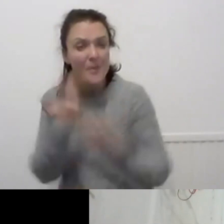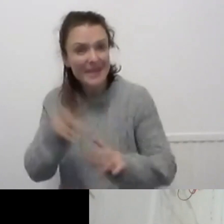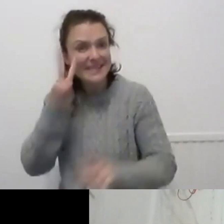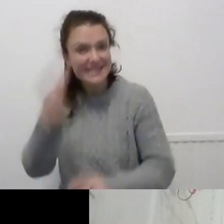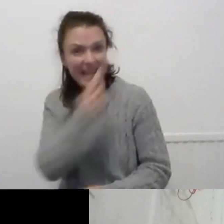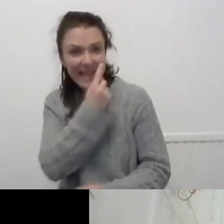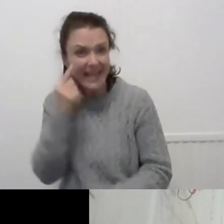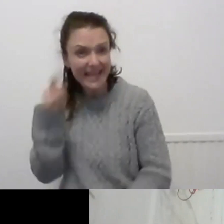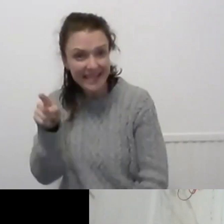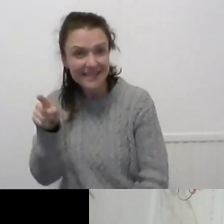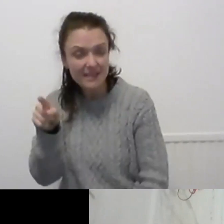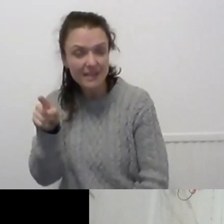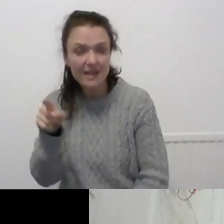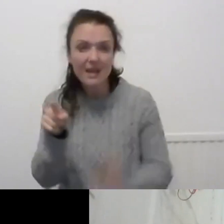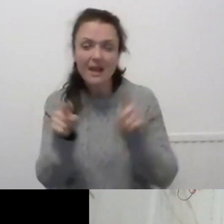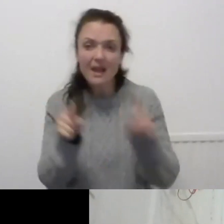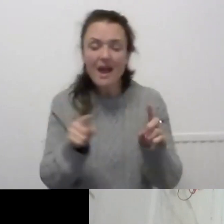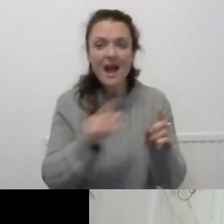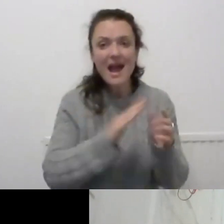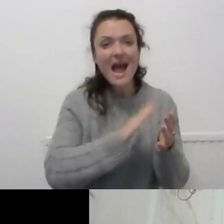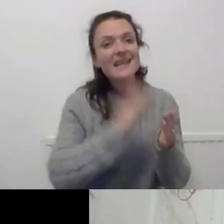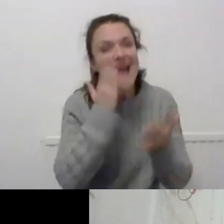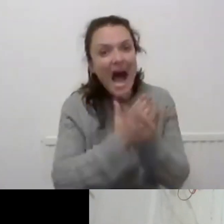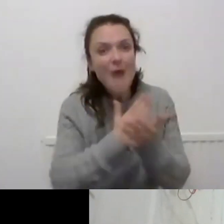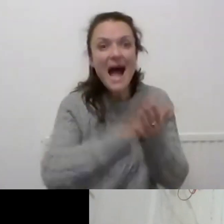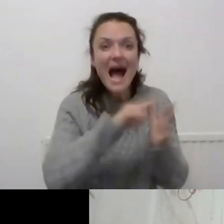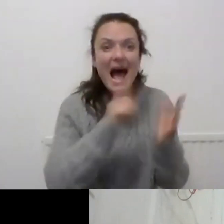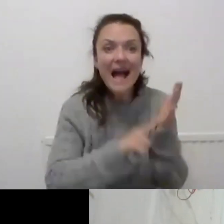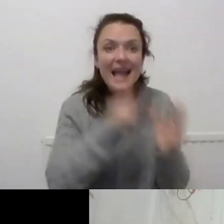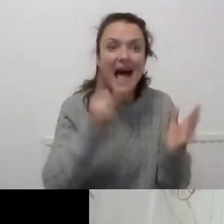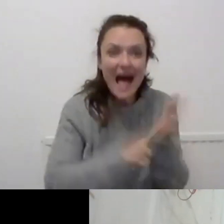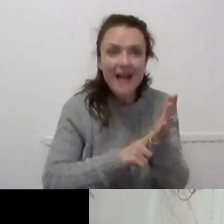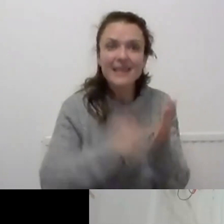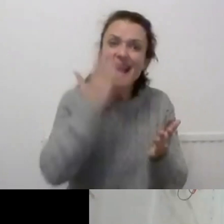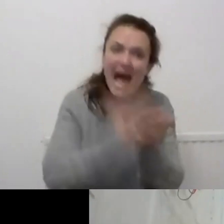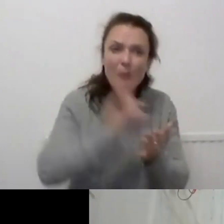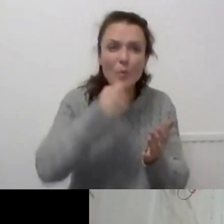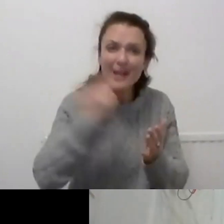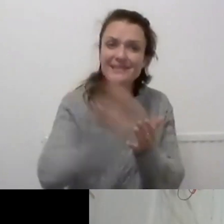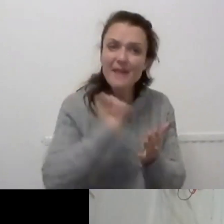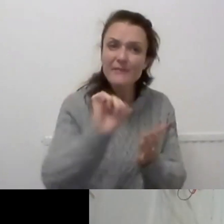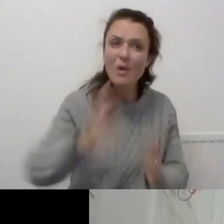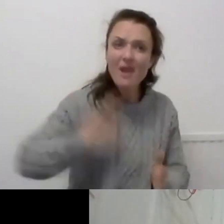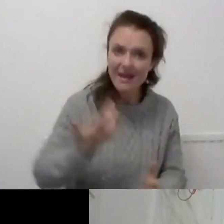life. That's the key thing is this HELOC and safely. Thank you, Mohammed, you make a really